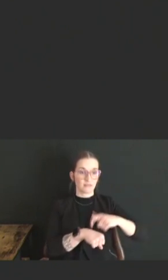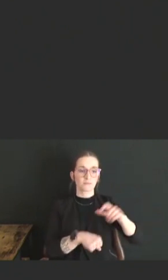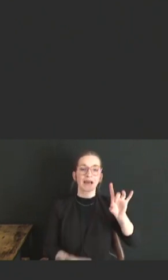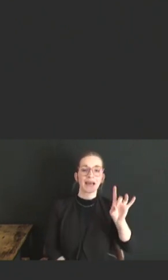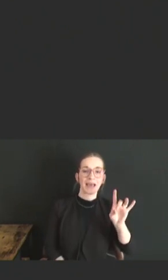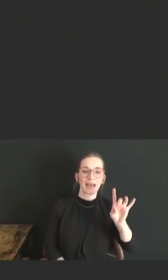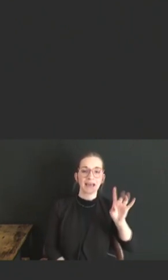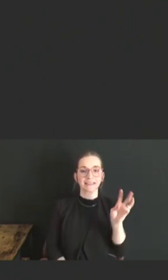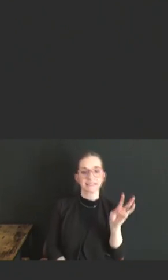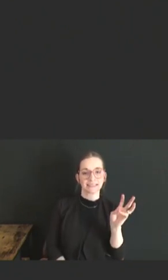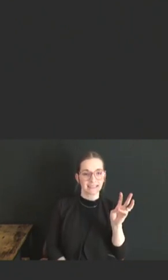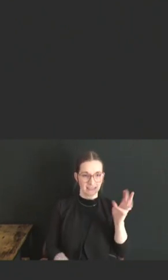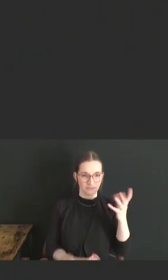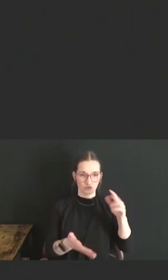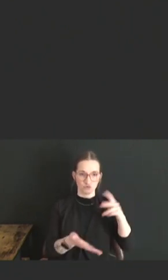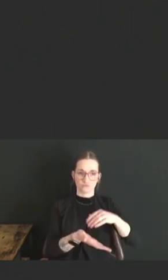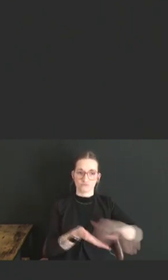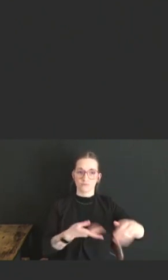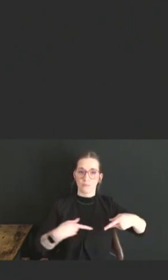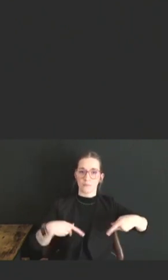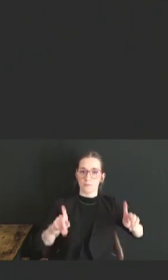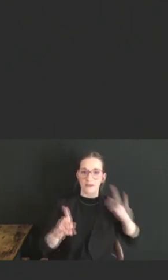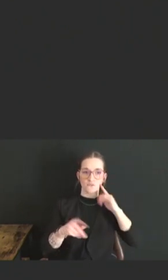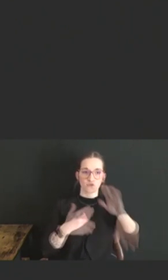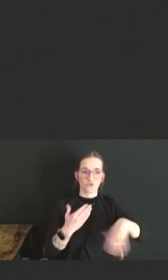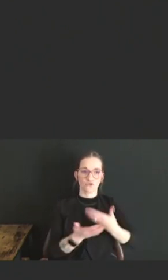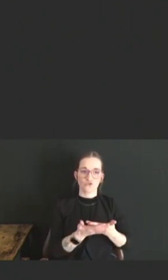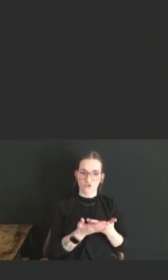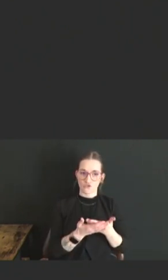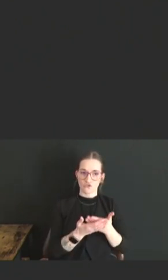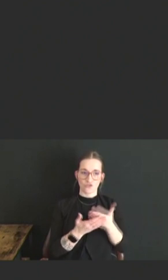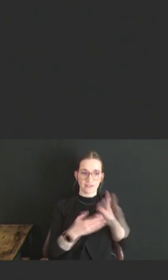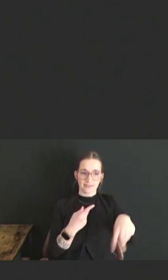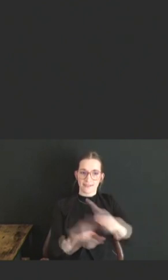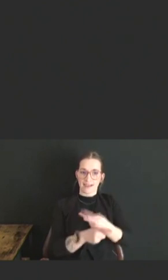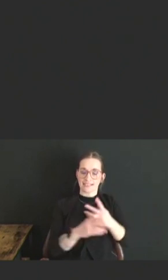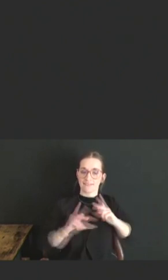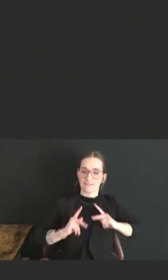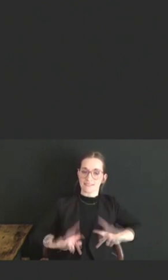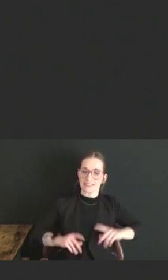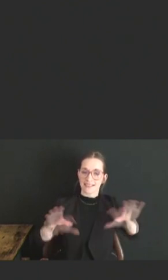activity, so greater rates of clearance for all physical activity over time shown.